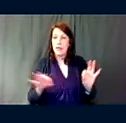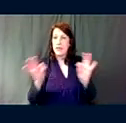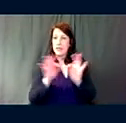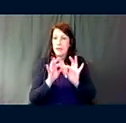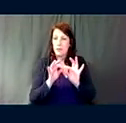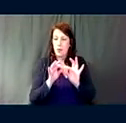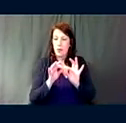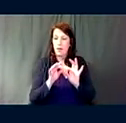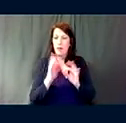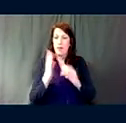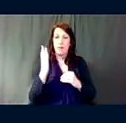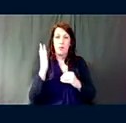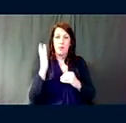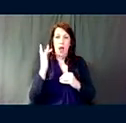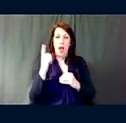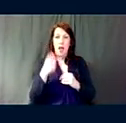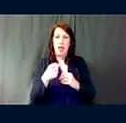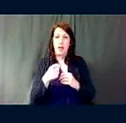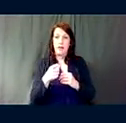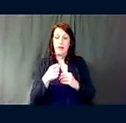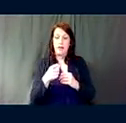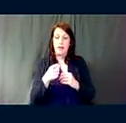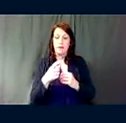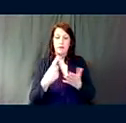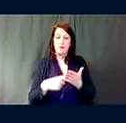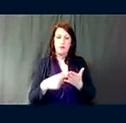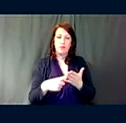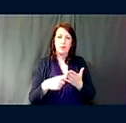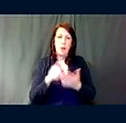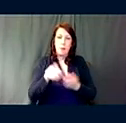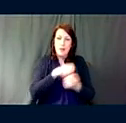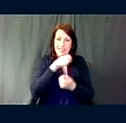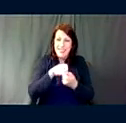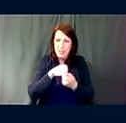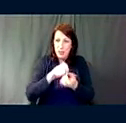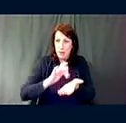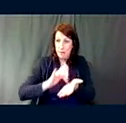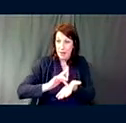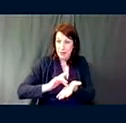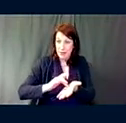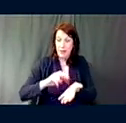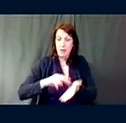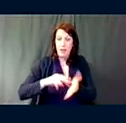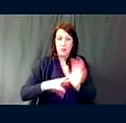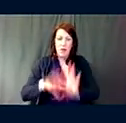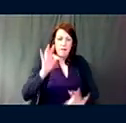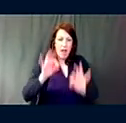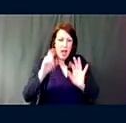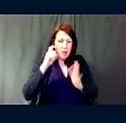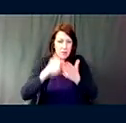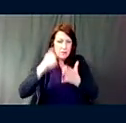THIS IS IMPORTANT, ALL OF THESE DISCUSSIONS, BECAUSE AS WE MOVE FORWARD IN TERMS OF PRECISION MEDICINE WHAT WE'RE FINDING IS